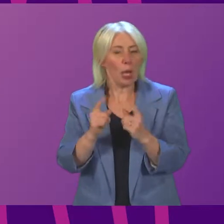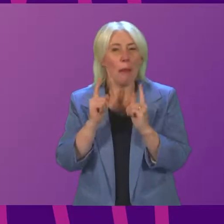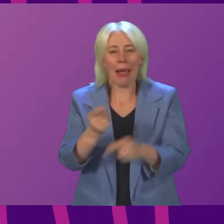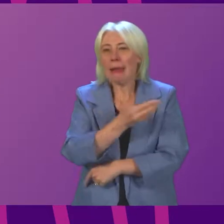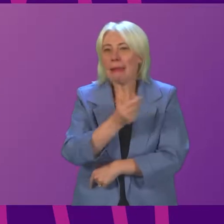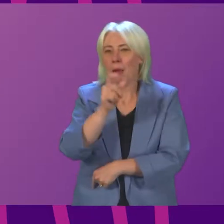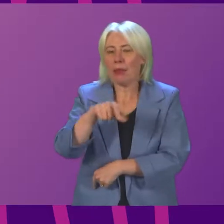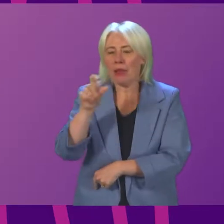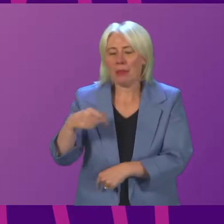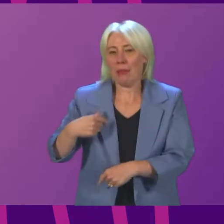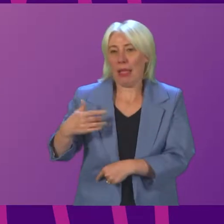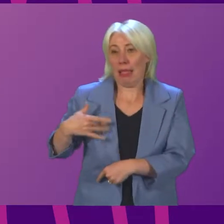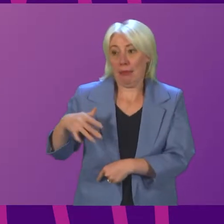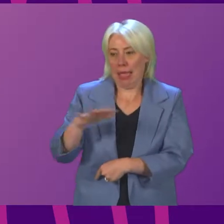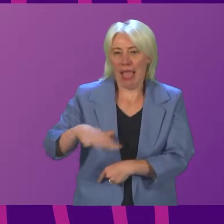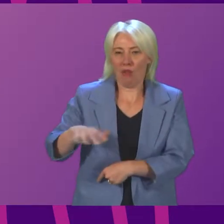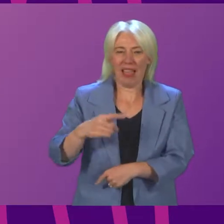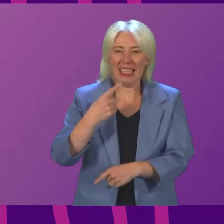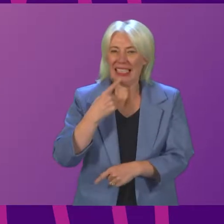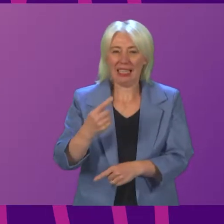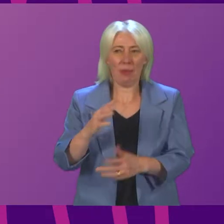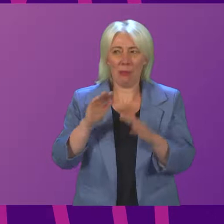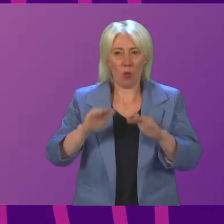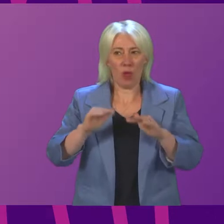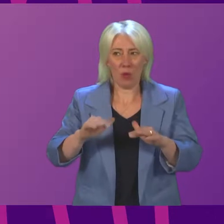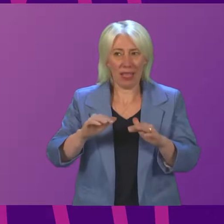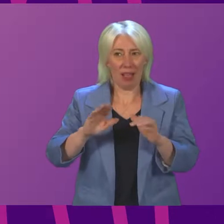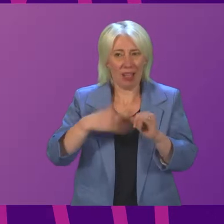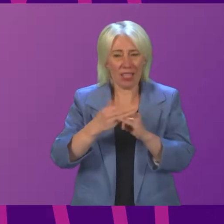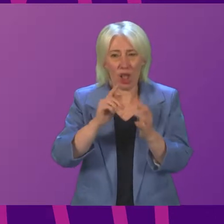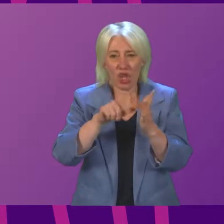have contacted me because that might mean that they will wait until January for their essential